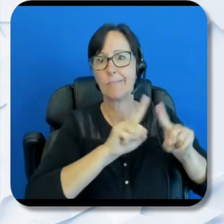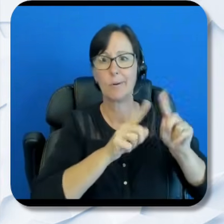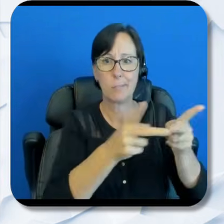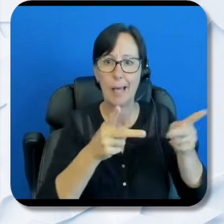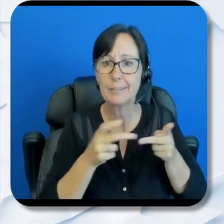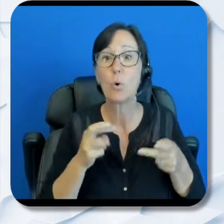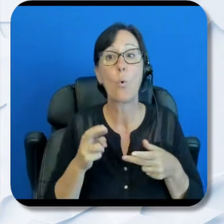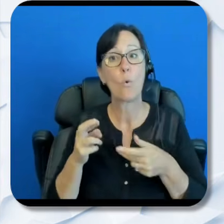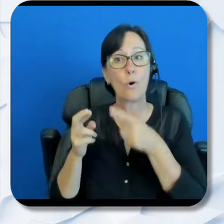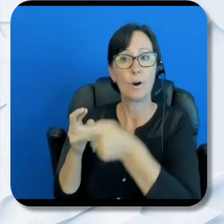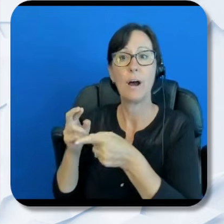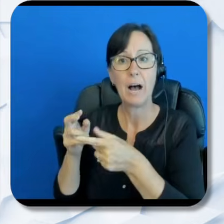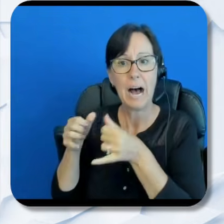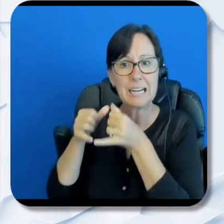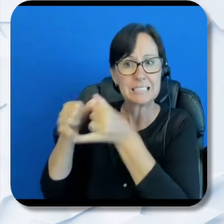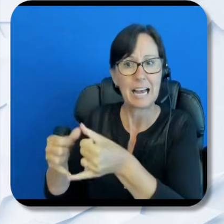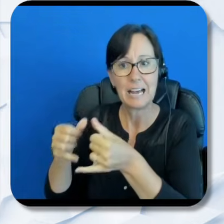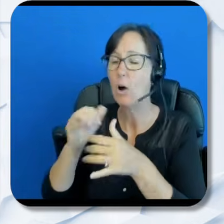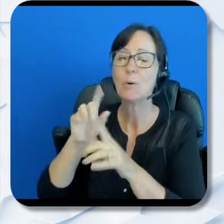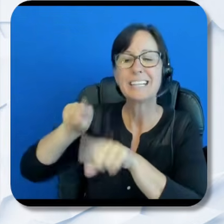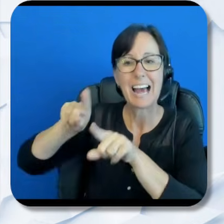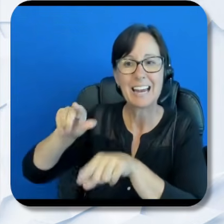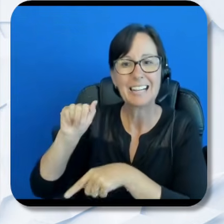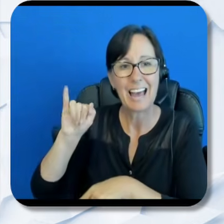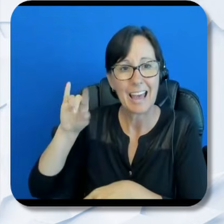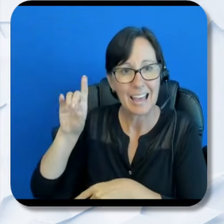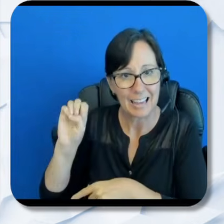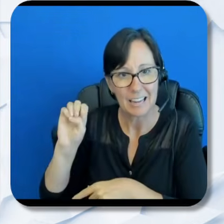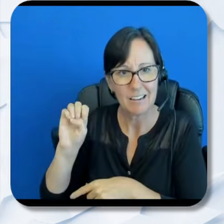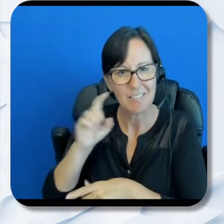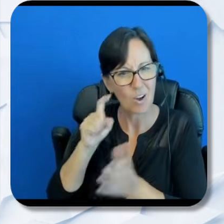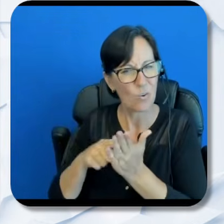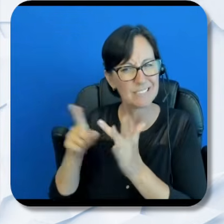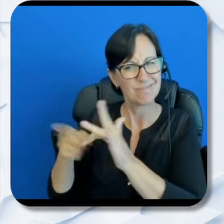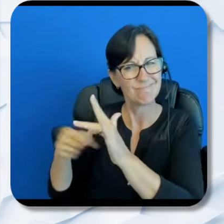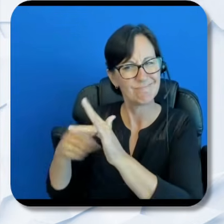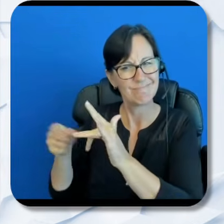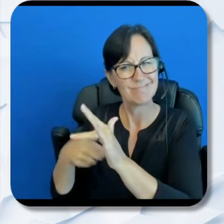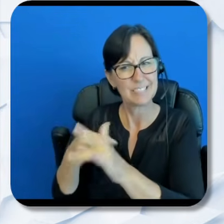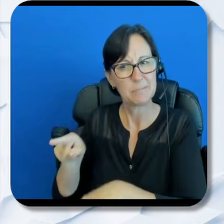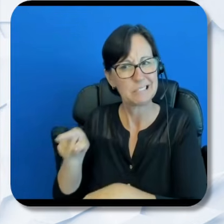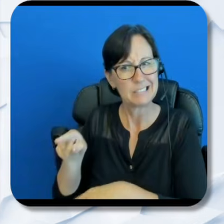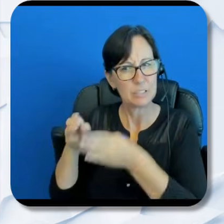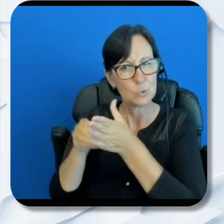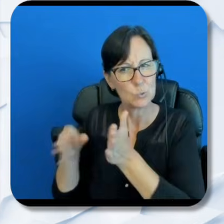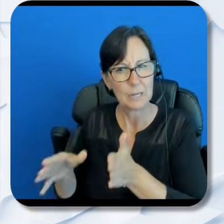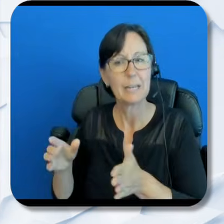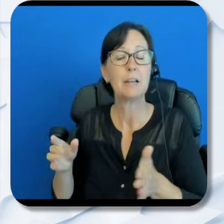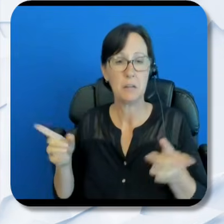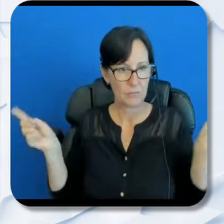attendance aide is seeing some chronic absenteeism, they have the resources to